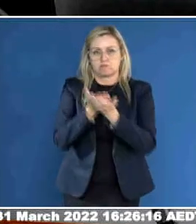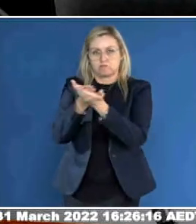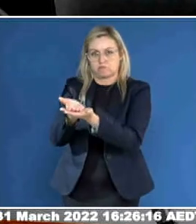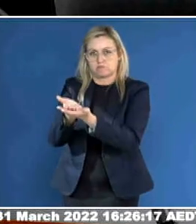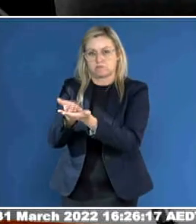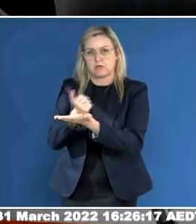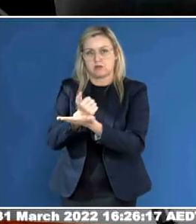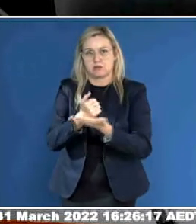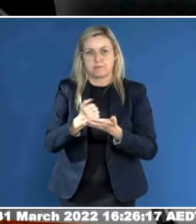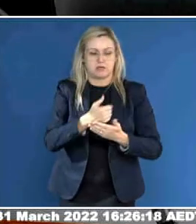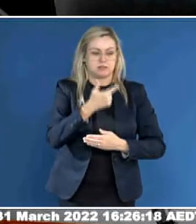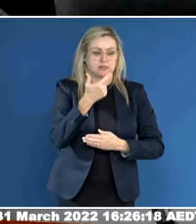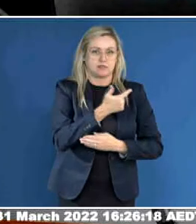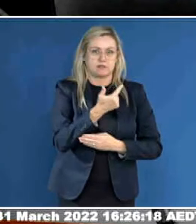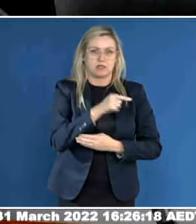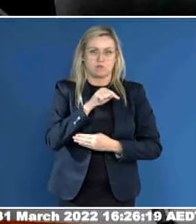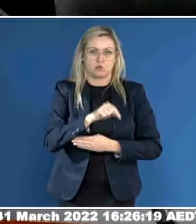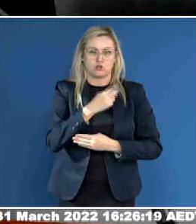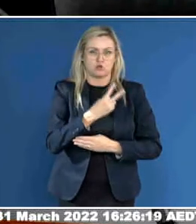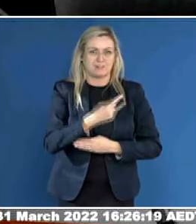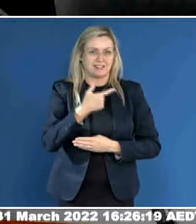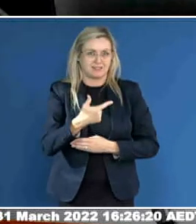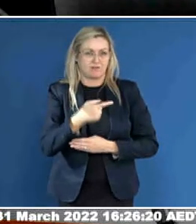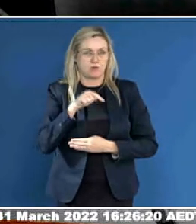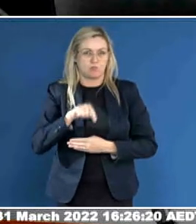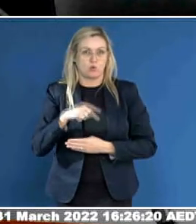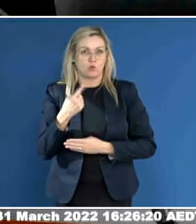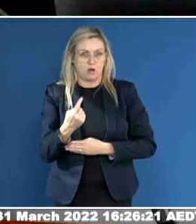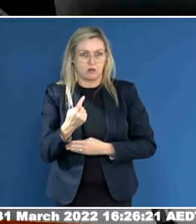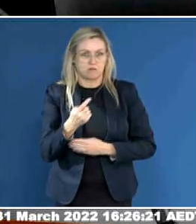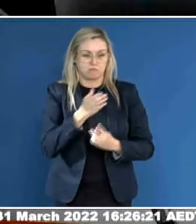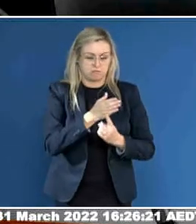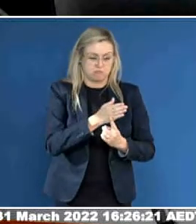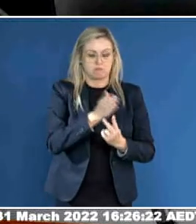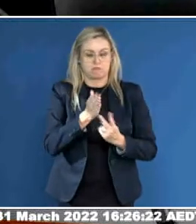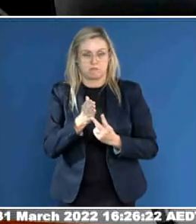Exhibit 17.27.1 and Exhibit 17.27.2.